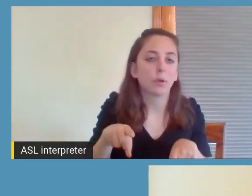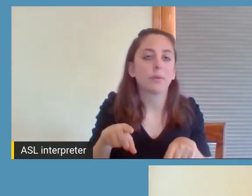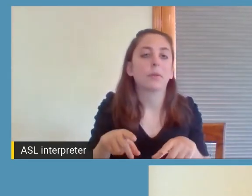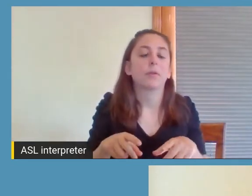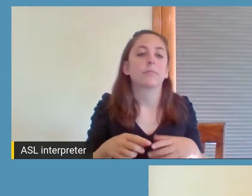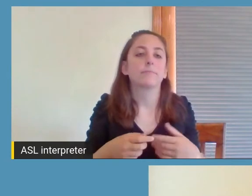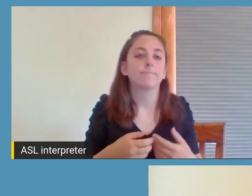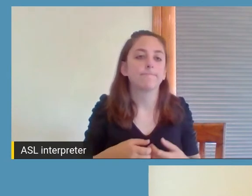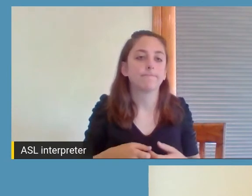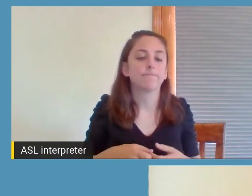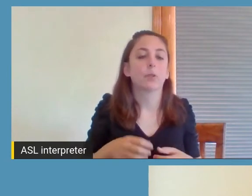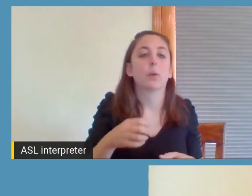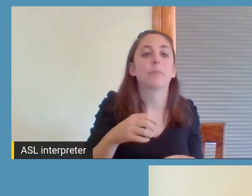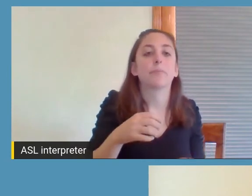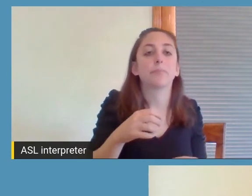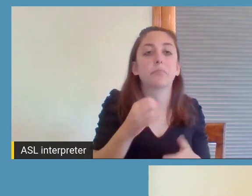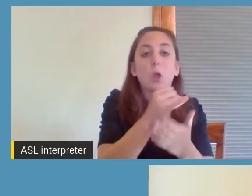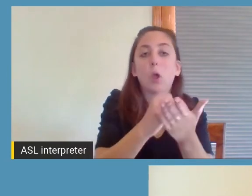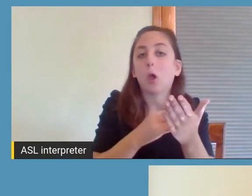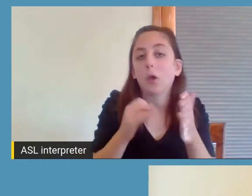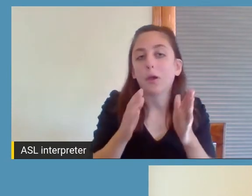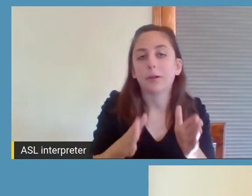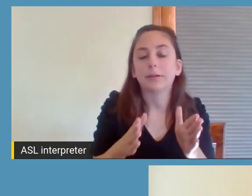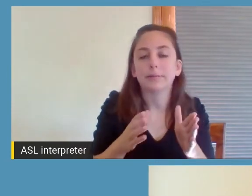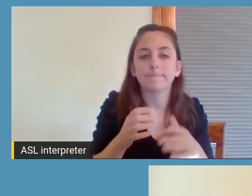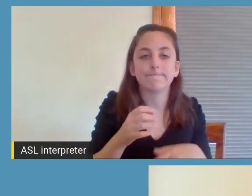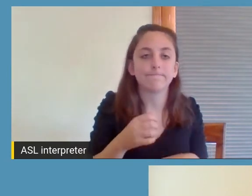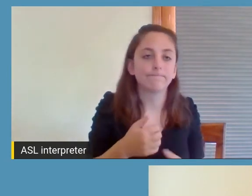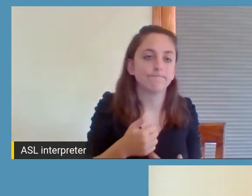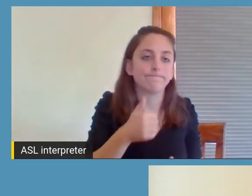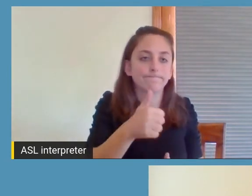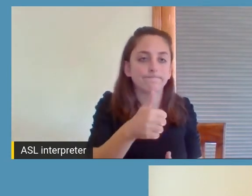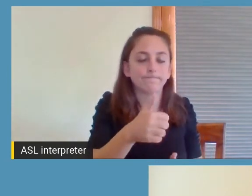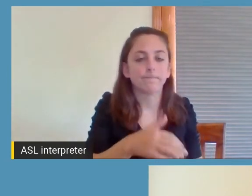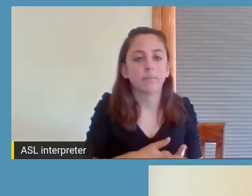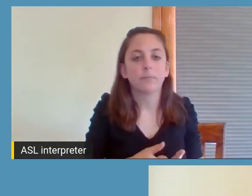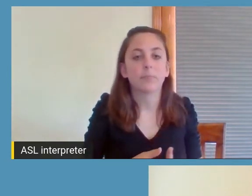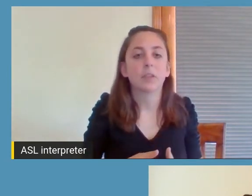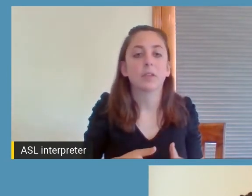um you know so they don't you know they can't do anything with the work once it's uploaded in fact